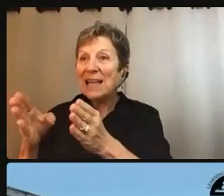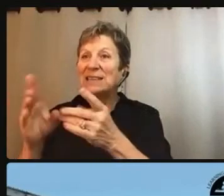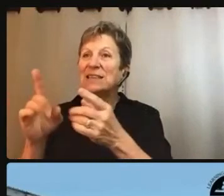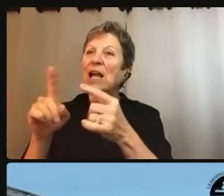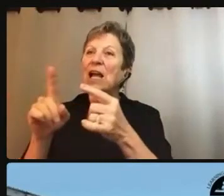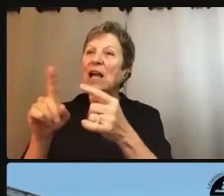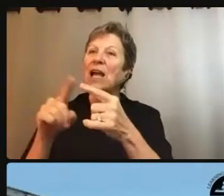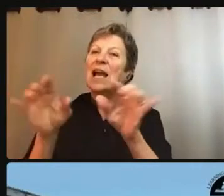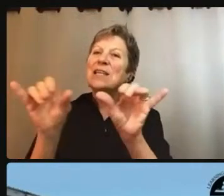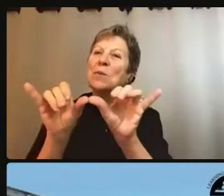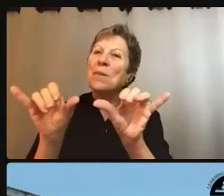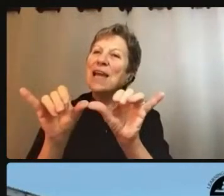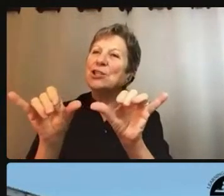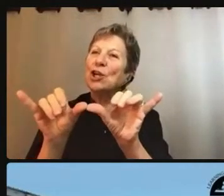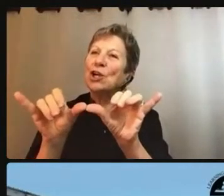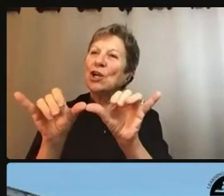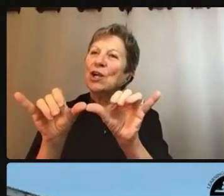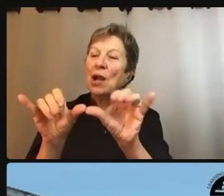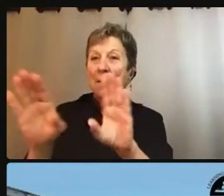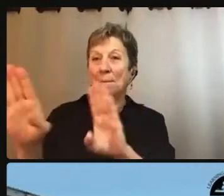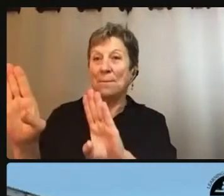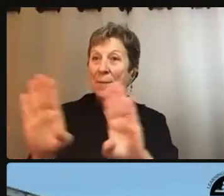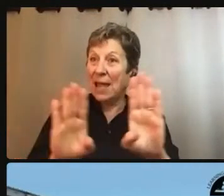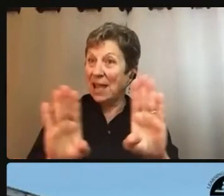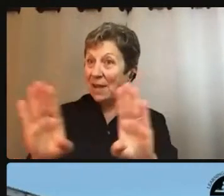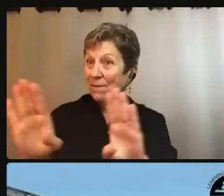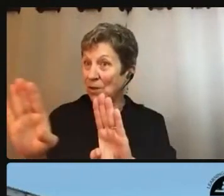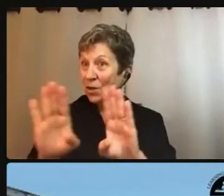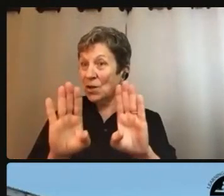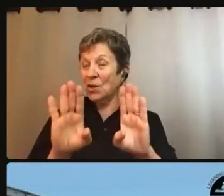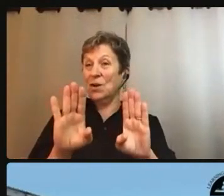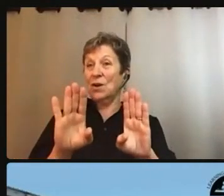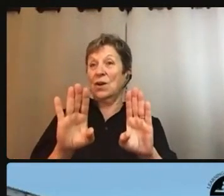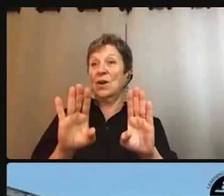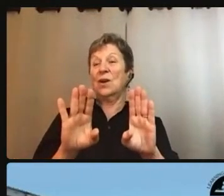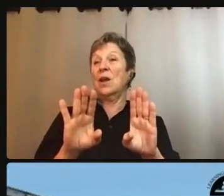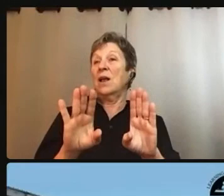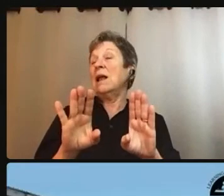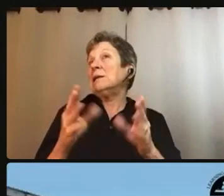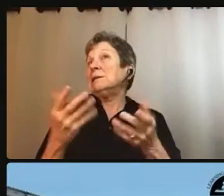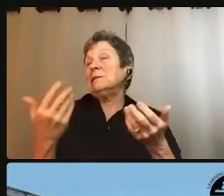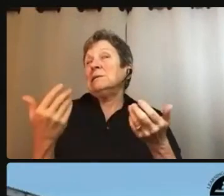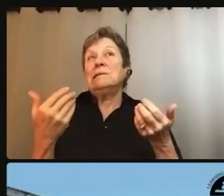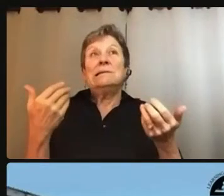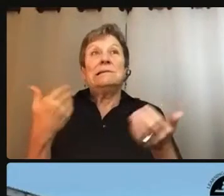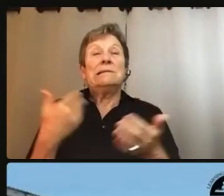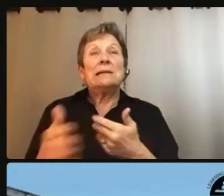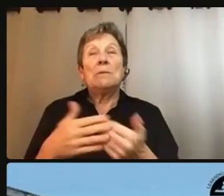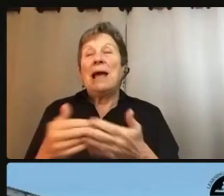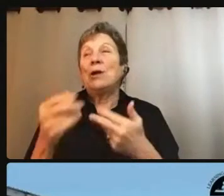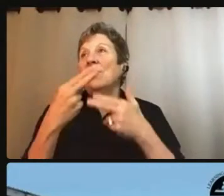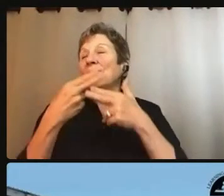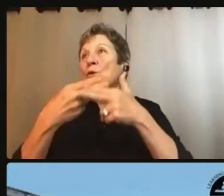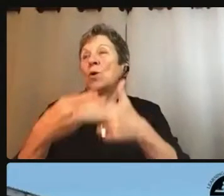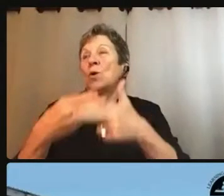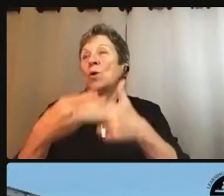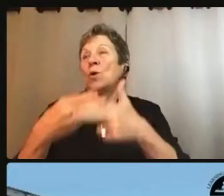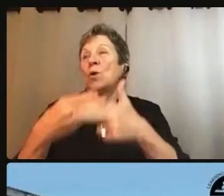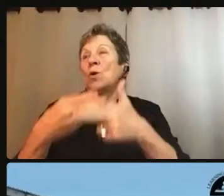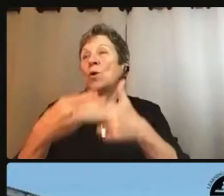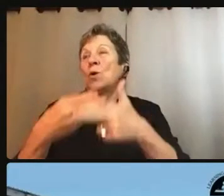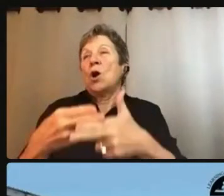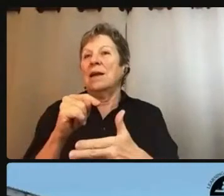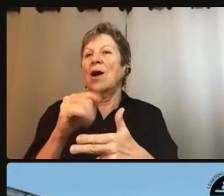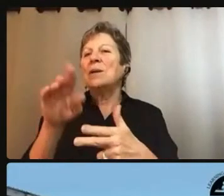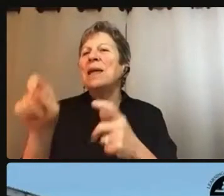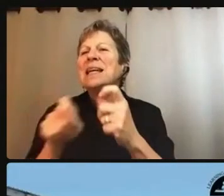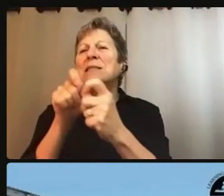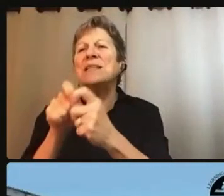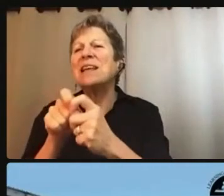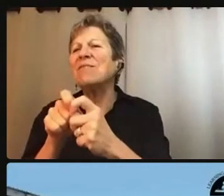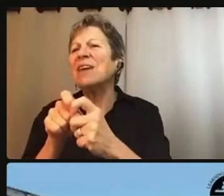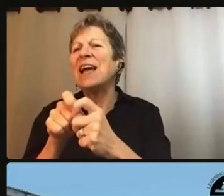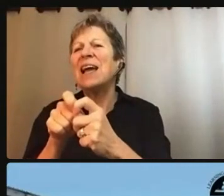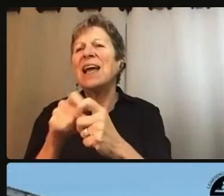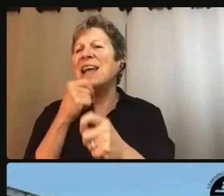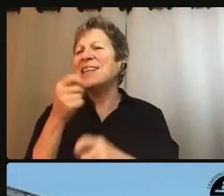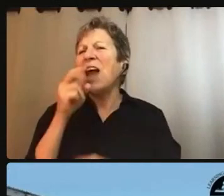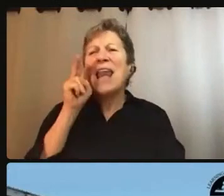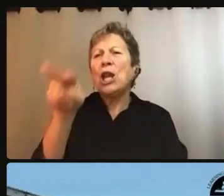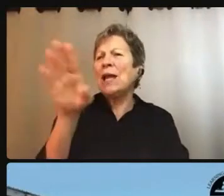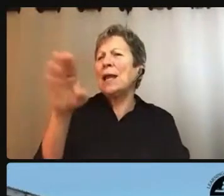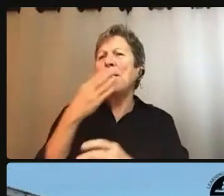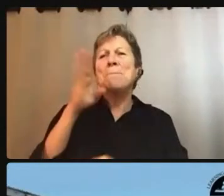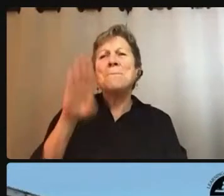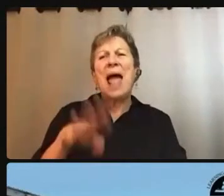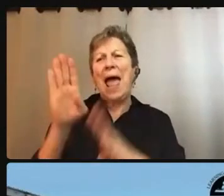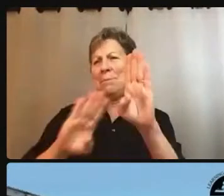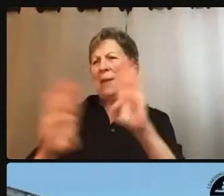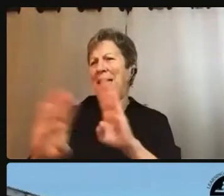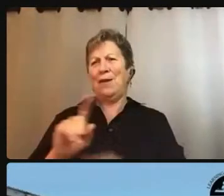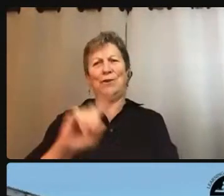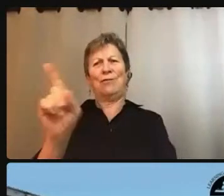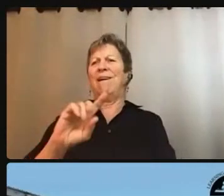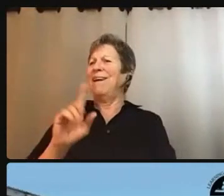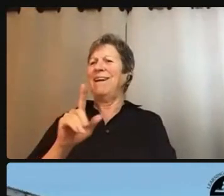UP WITH STRATEGIC WAYS TO